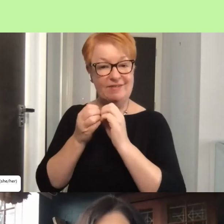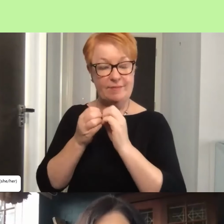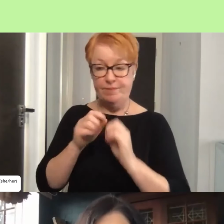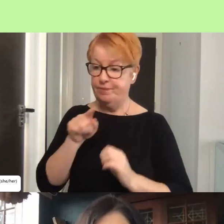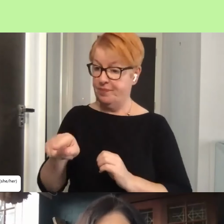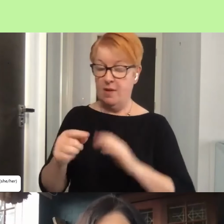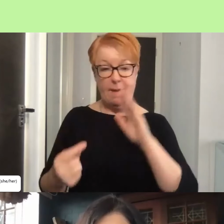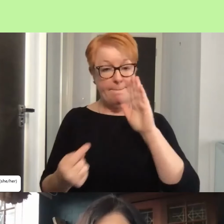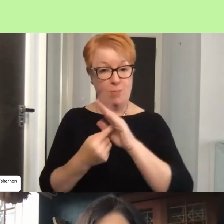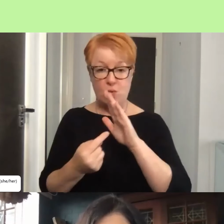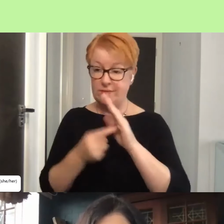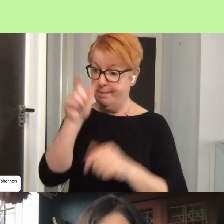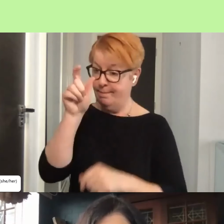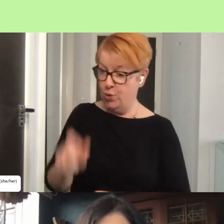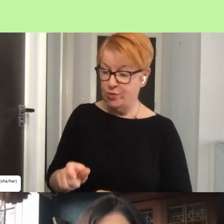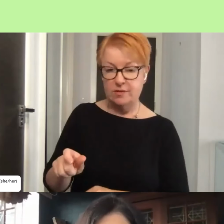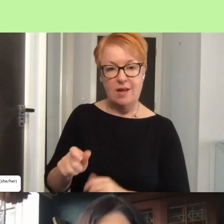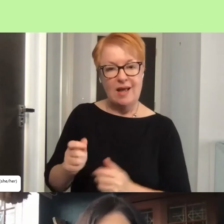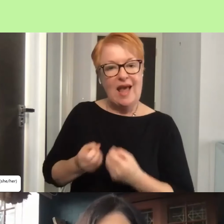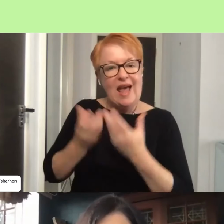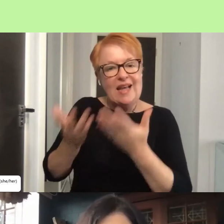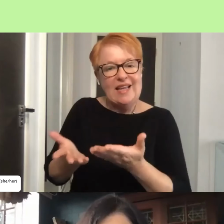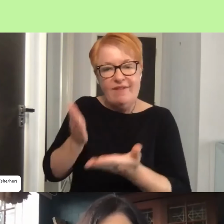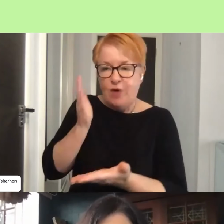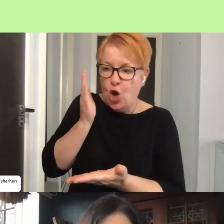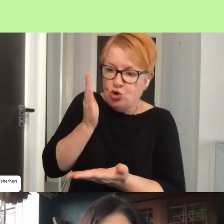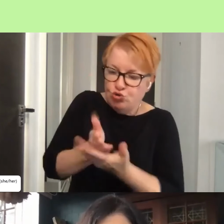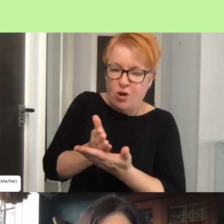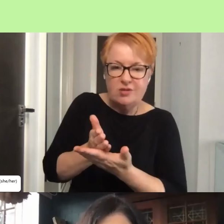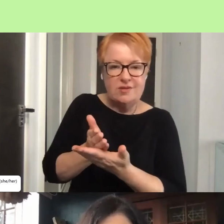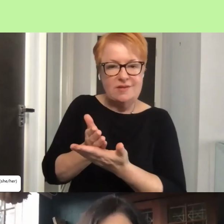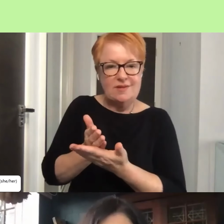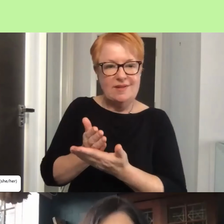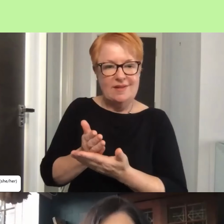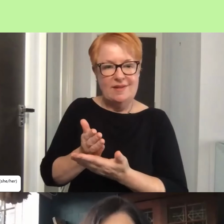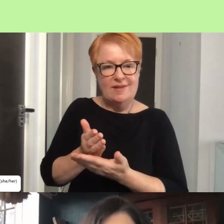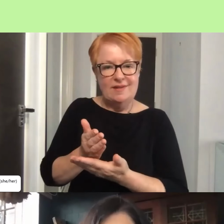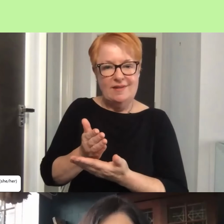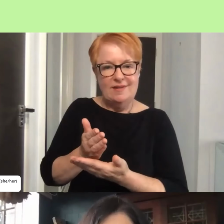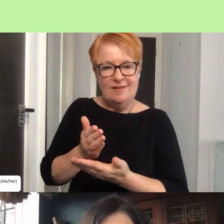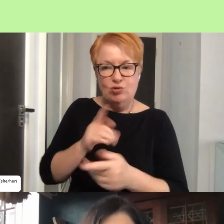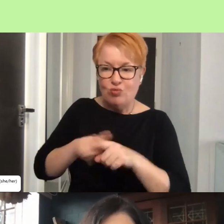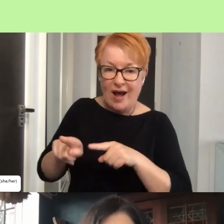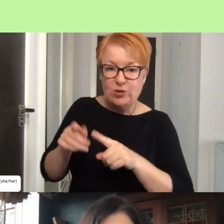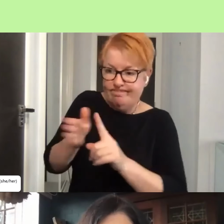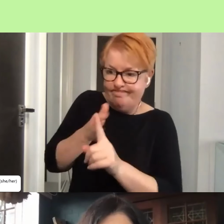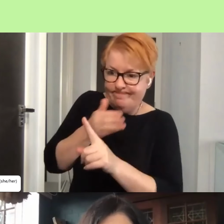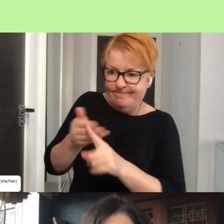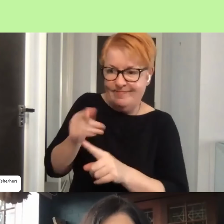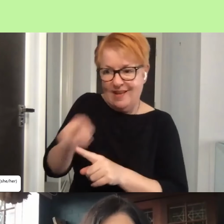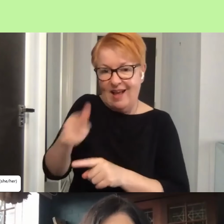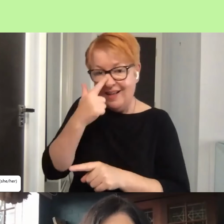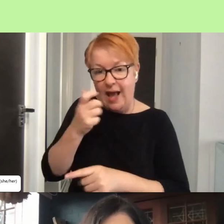understand why they want to be creative and make them want to be creative. And that's by absolutely taking away the hierarchies and saying,